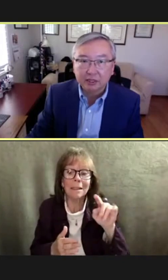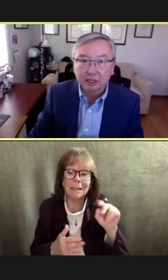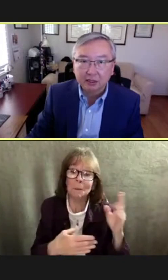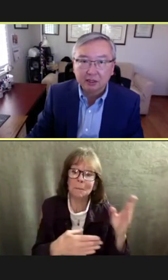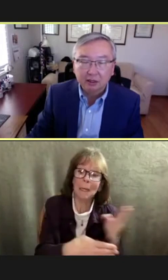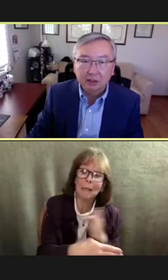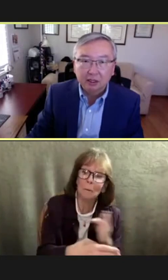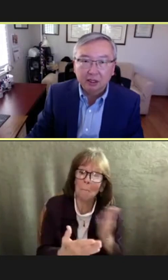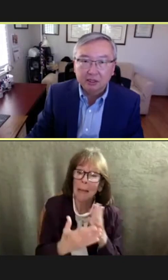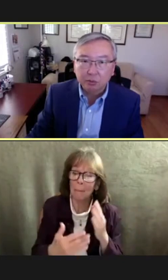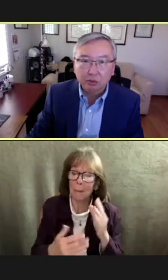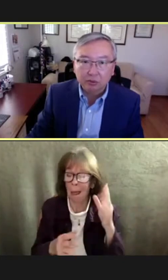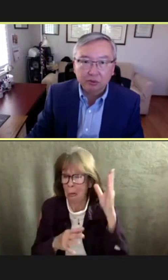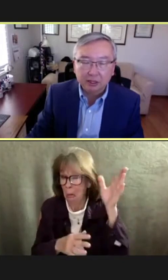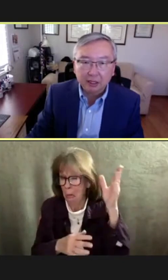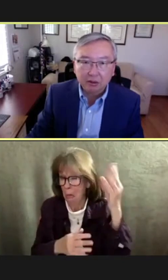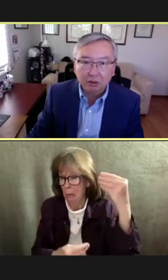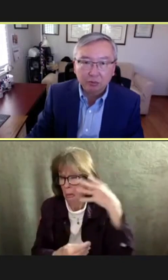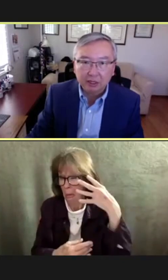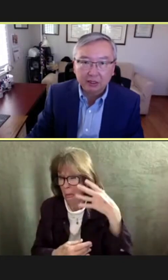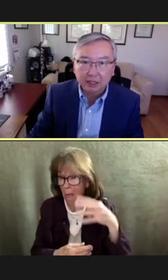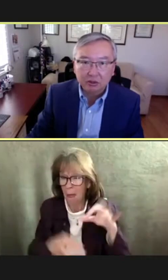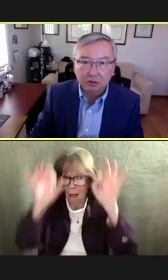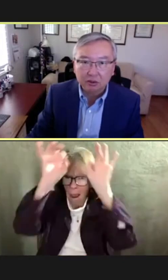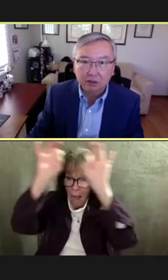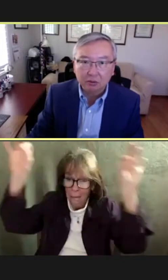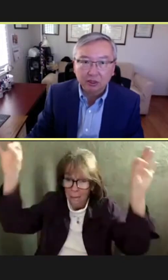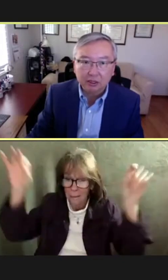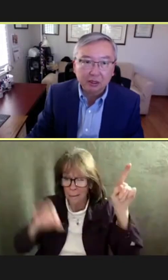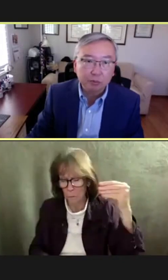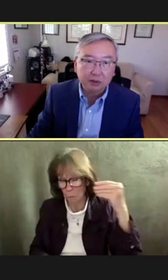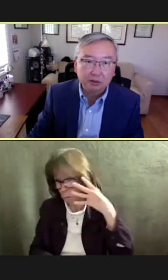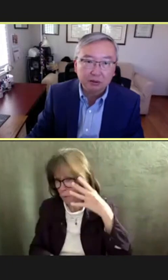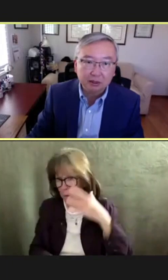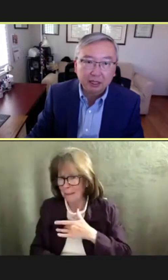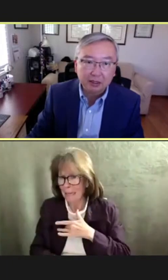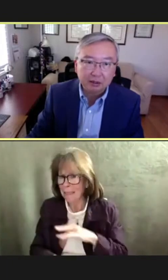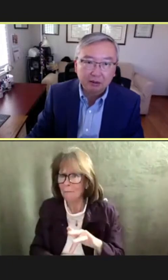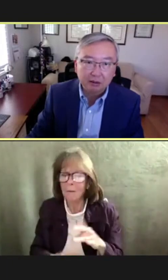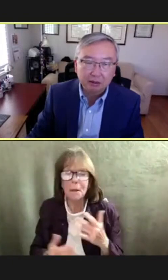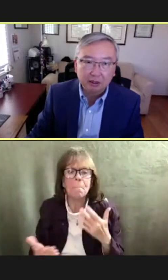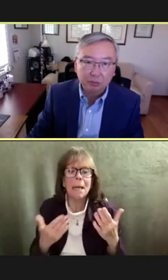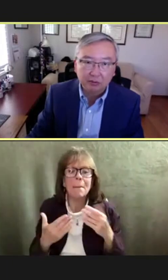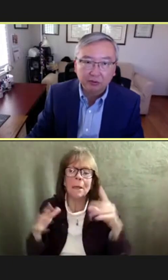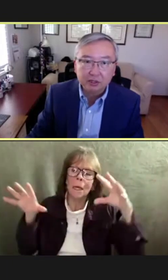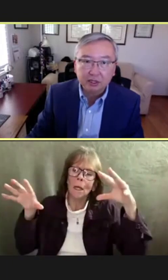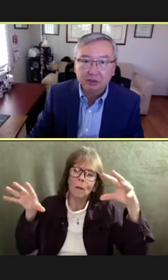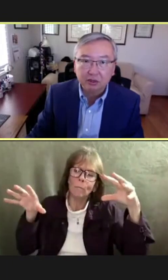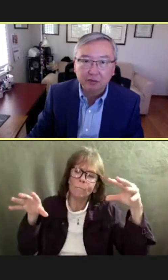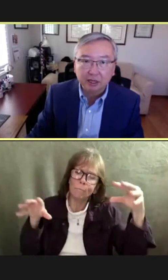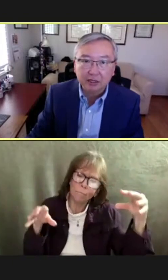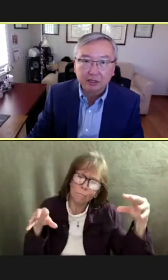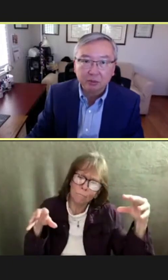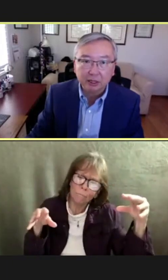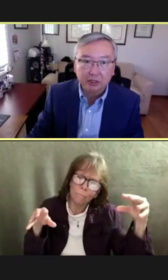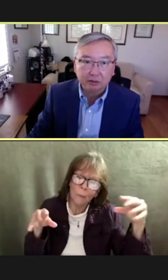a simple thing could be that you really dim the light. But the first thing is you have to ask the patient.